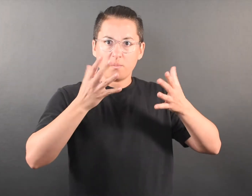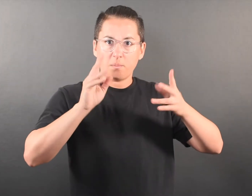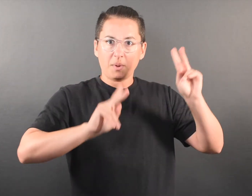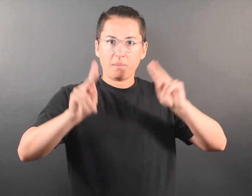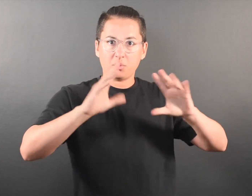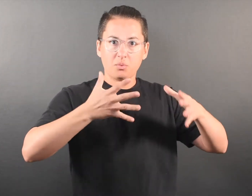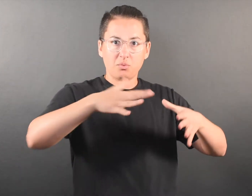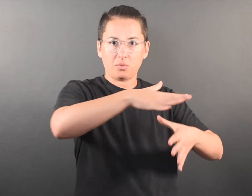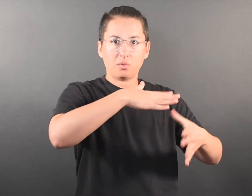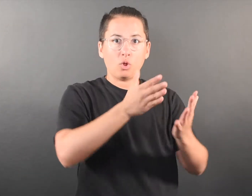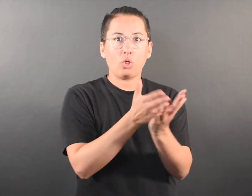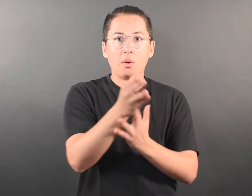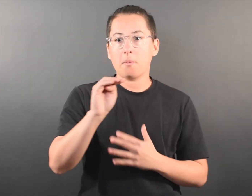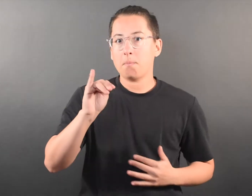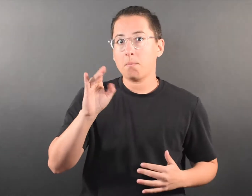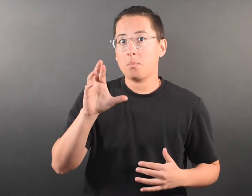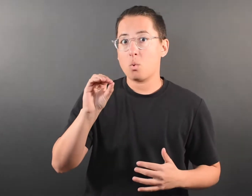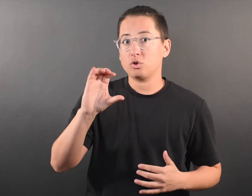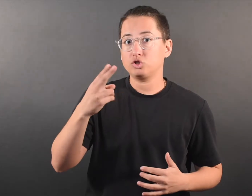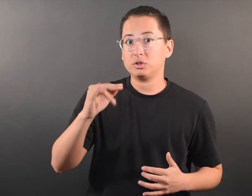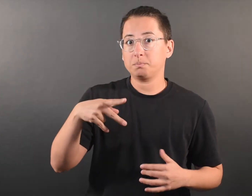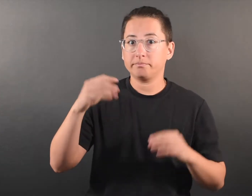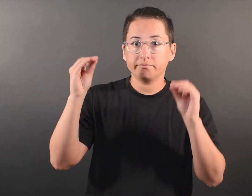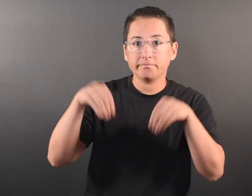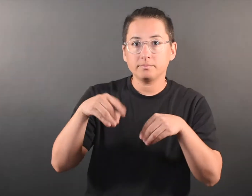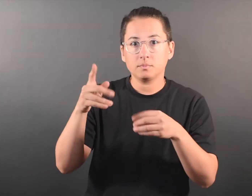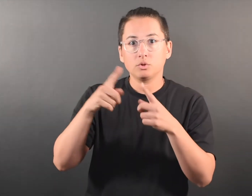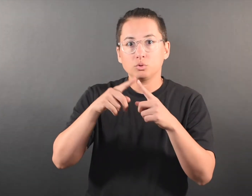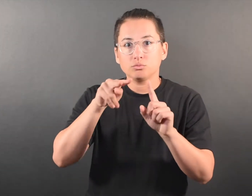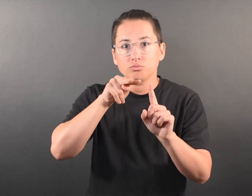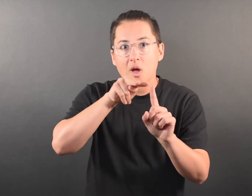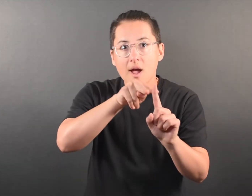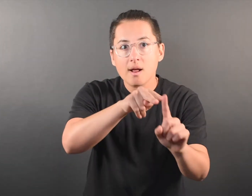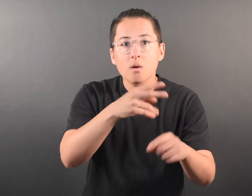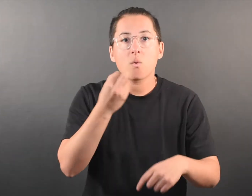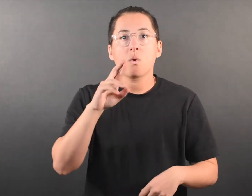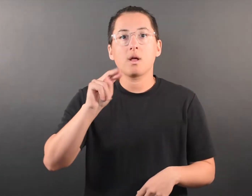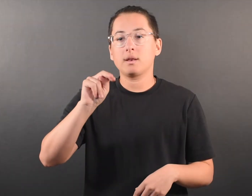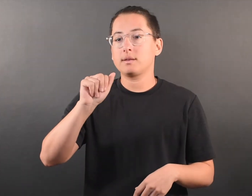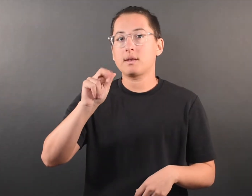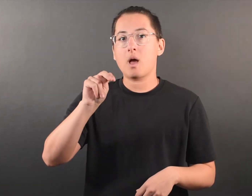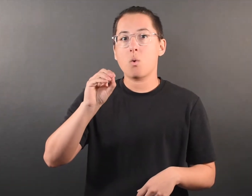either through microchip tracking or nano transducers in our brains.